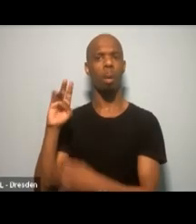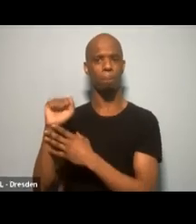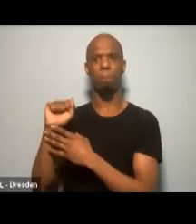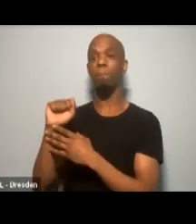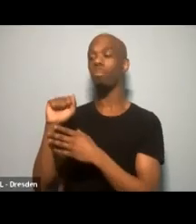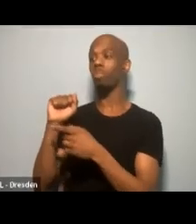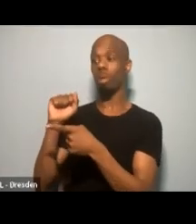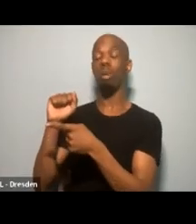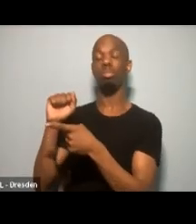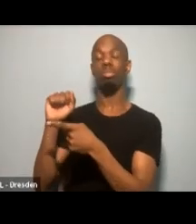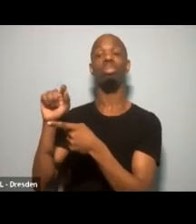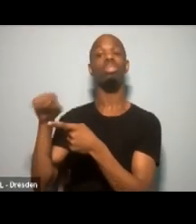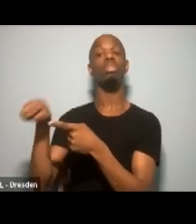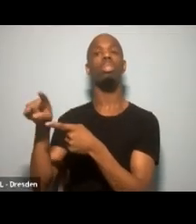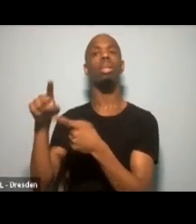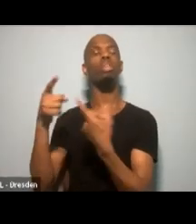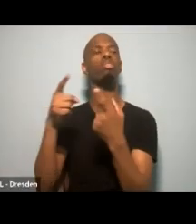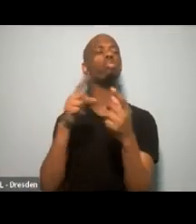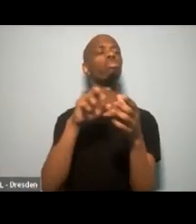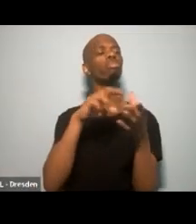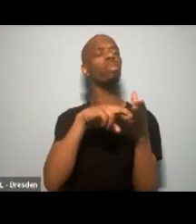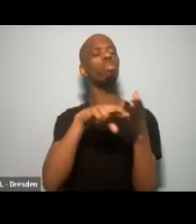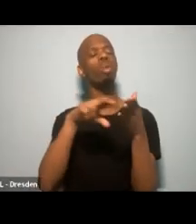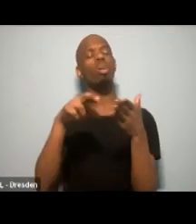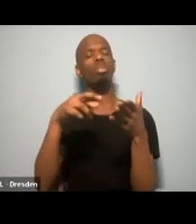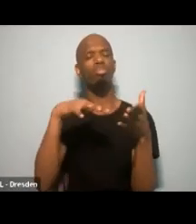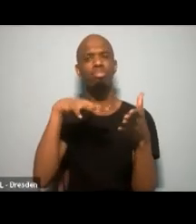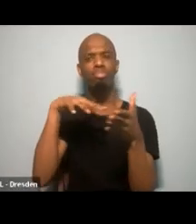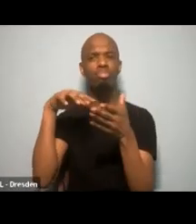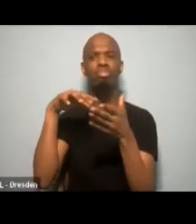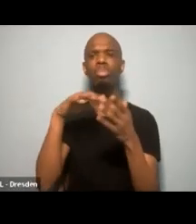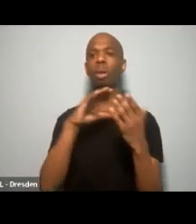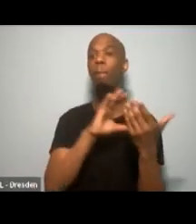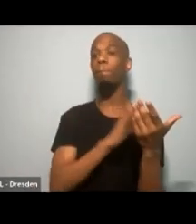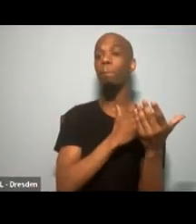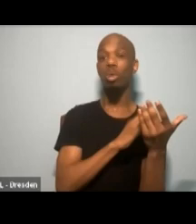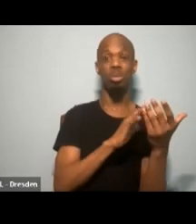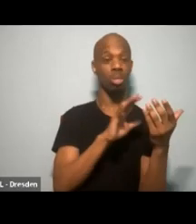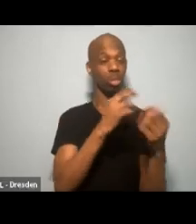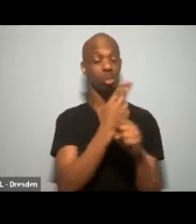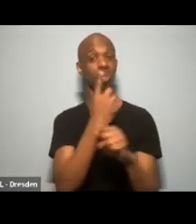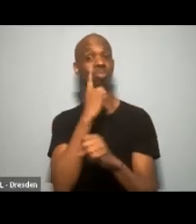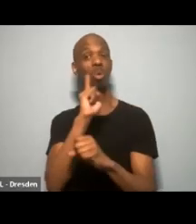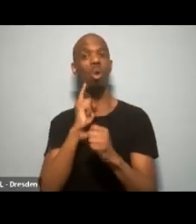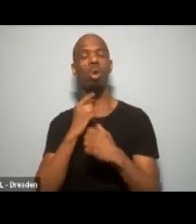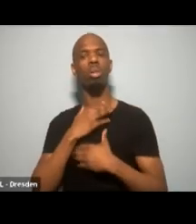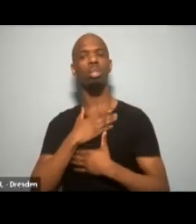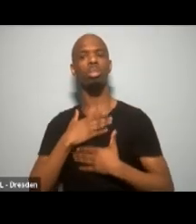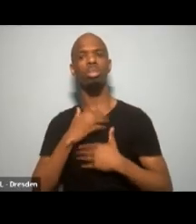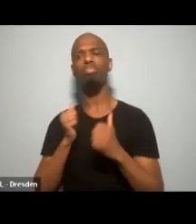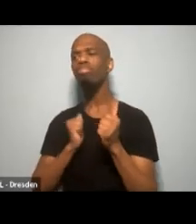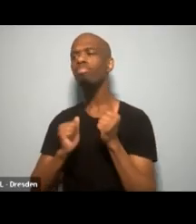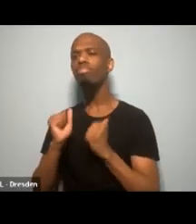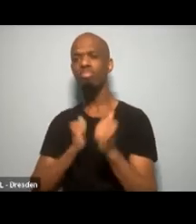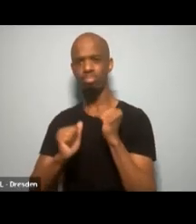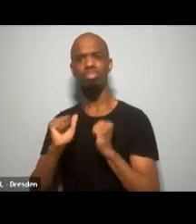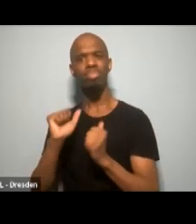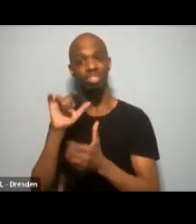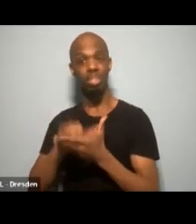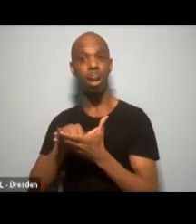as a means of wielding that soft power. Anyway, I'll leave that for the discussion, but I'm going to. That, we have to discuss.